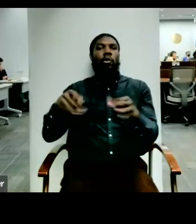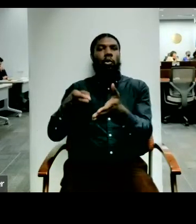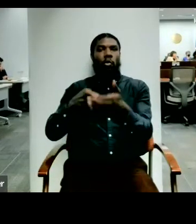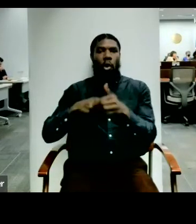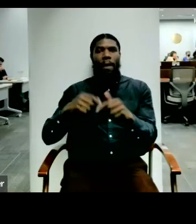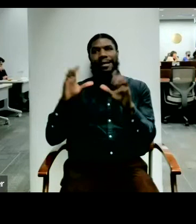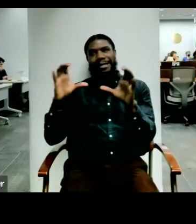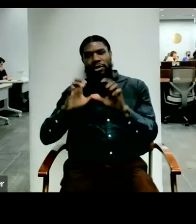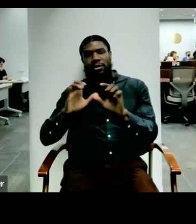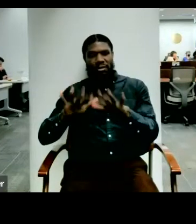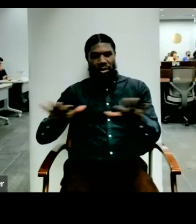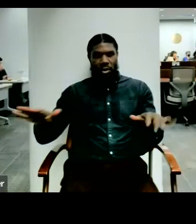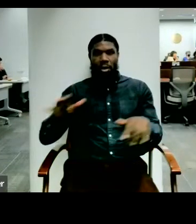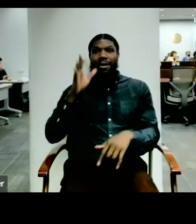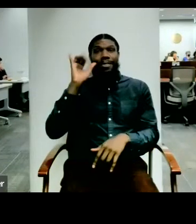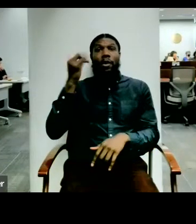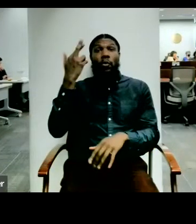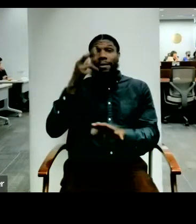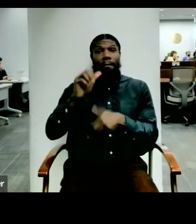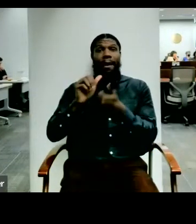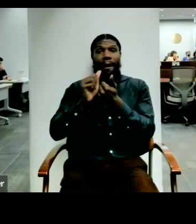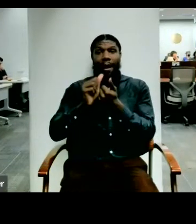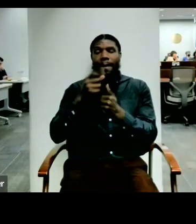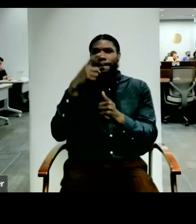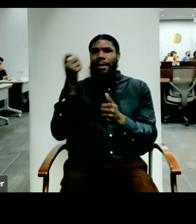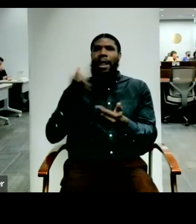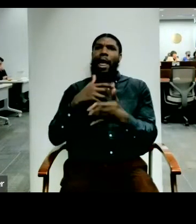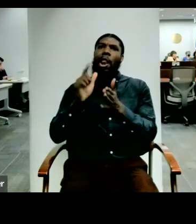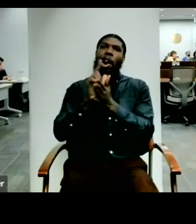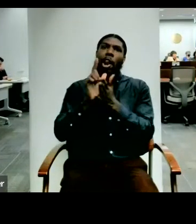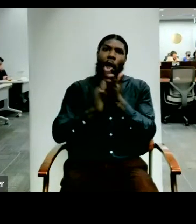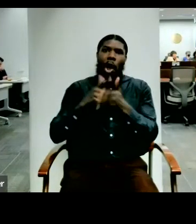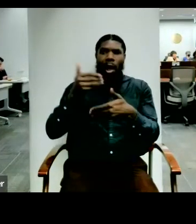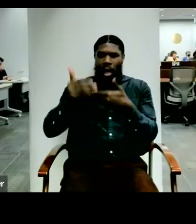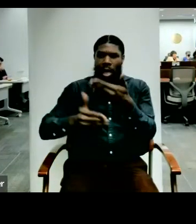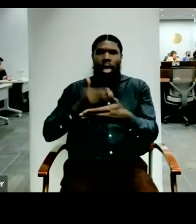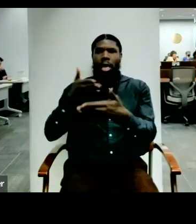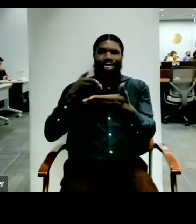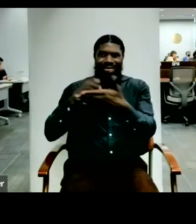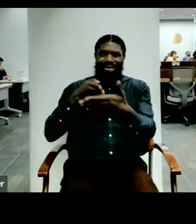et cetera, was a result of heavy amounts of litigation around testing,